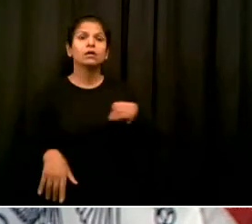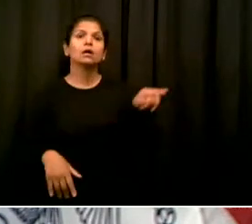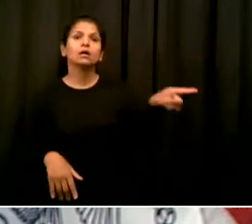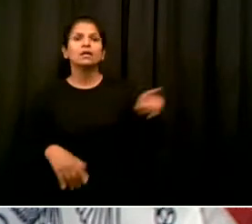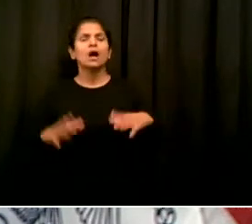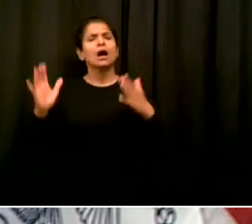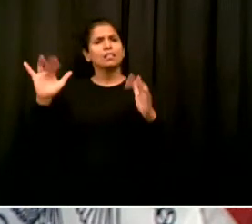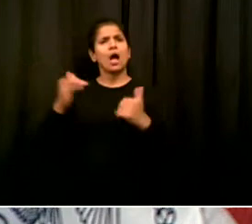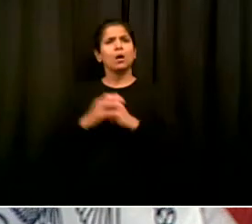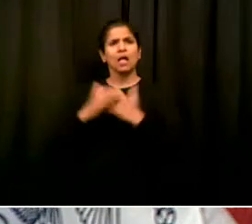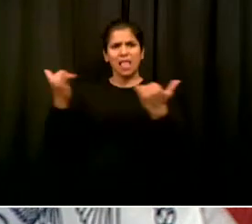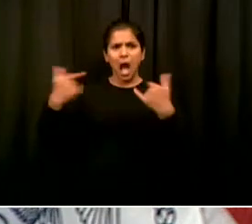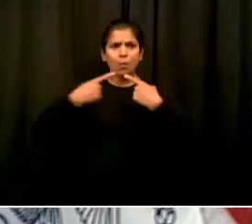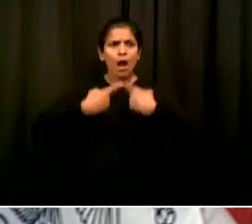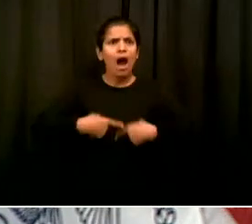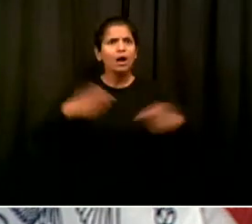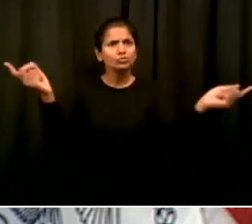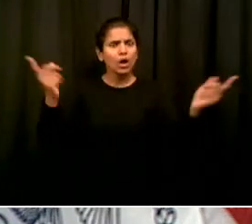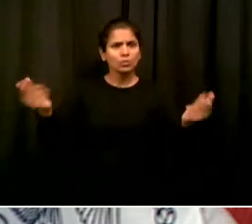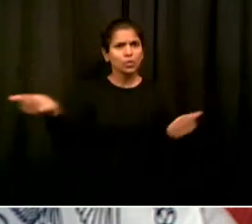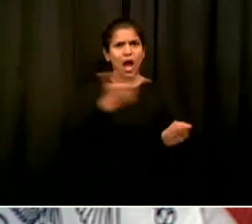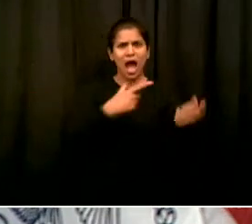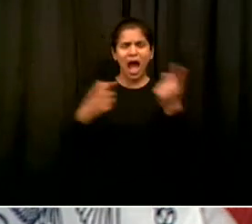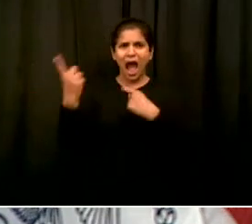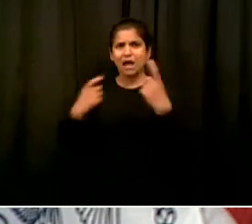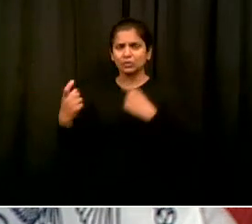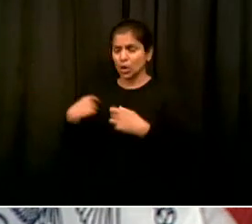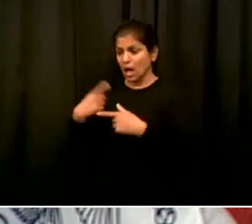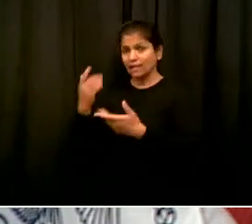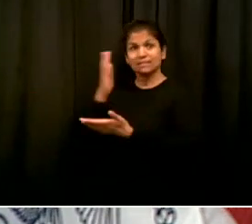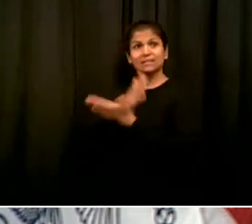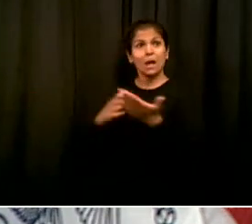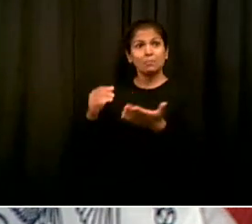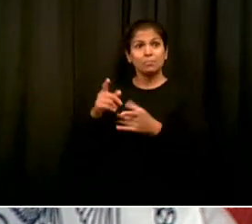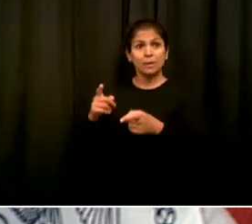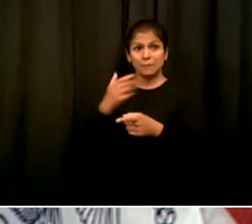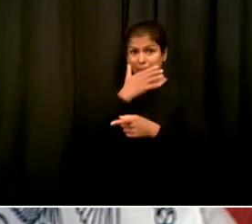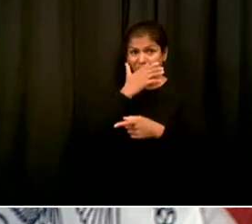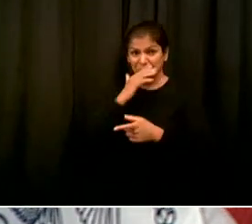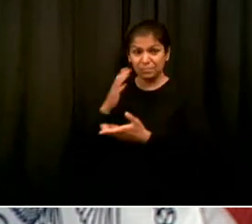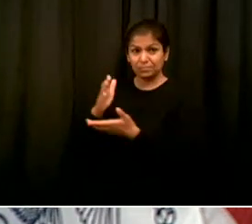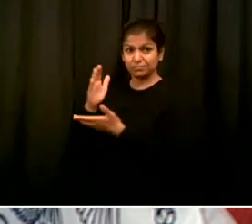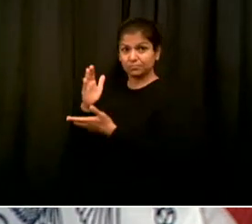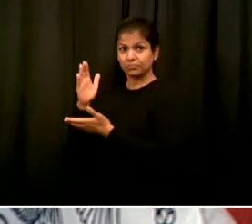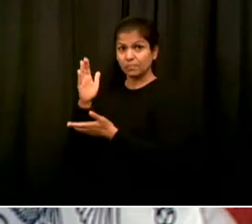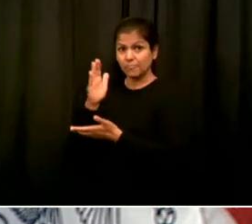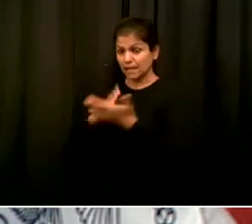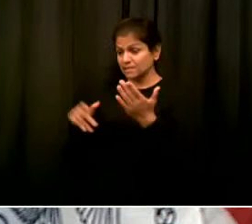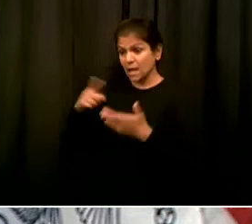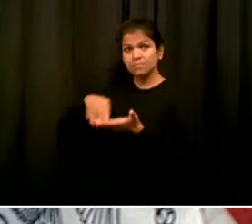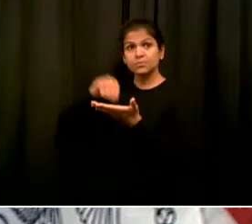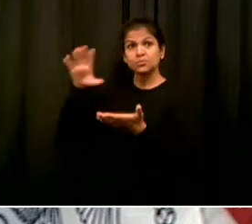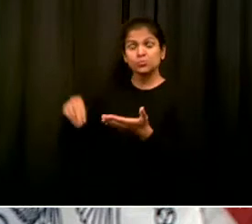OPPORTUNITY. WE'VE ALWAYS SAID WE WOULD GIVE THEM NAOTOTHER R POPOOURTNNITY. THAT WILL HAPPEN NOW BETWEEN NOVEMBER 2nd AND